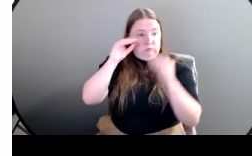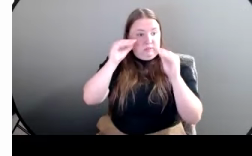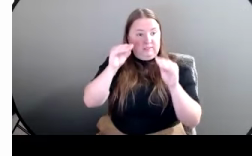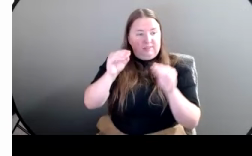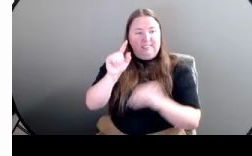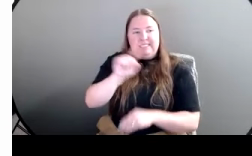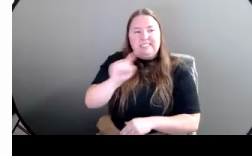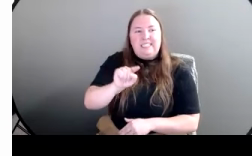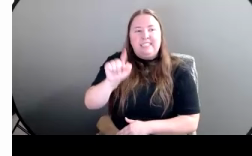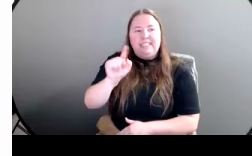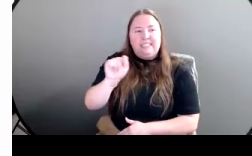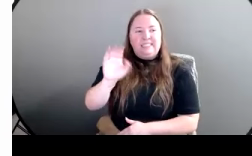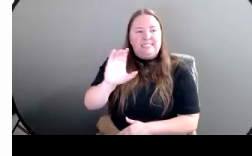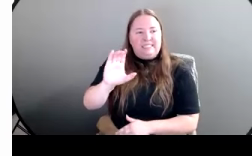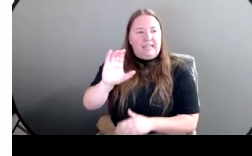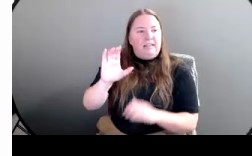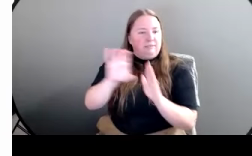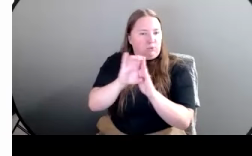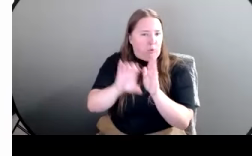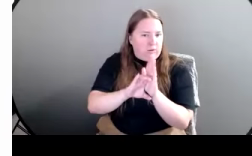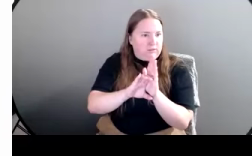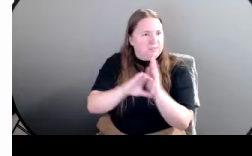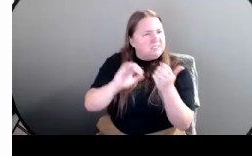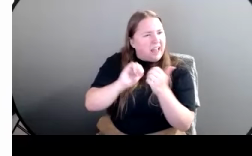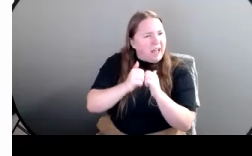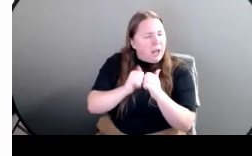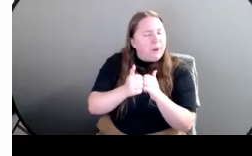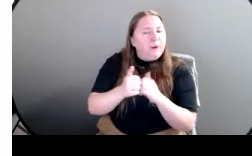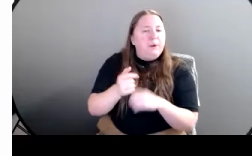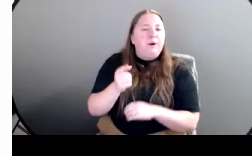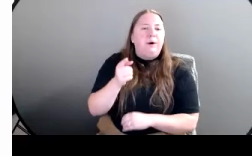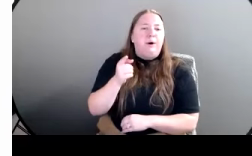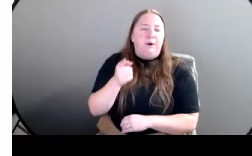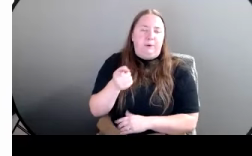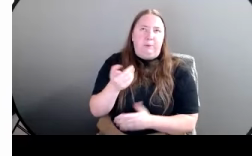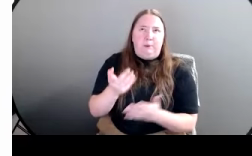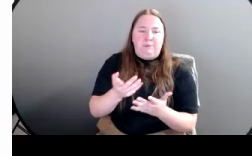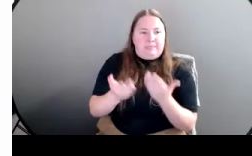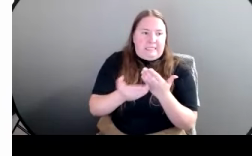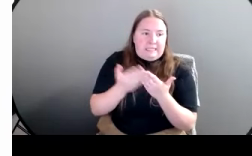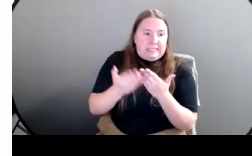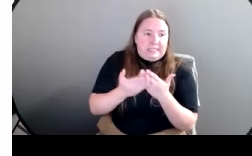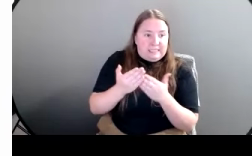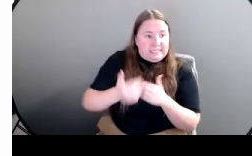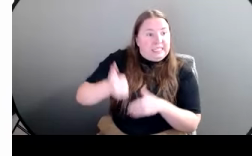And, the way that you do that is, well, the easiest way that I know how to do that